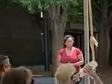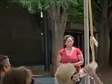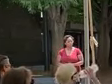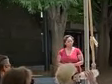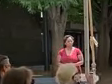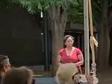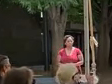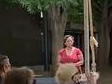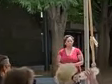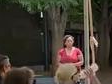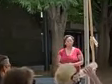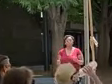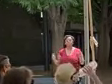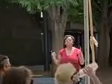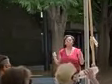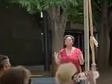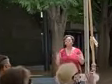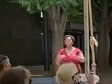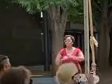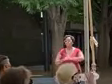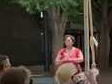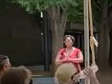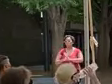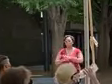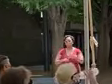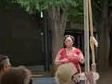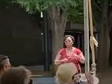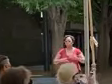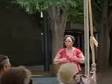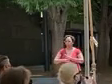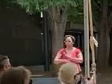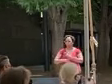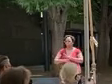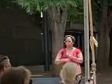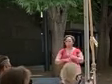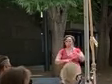This pandemic exacerbated the existing barriers facing disabled people.